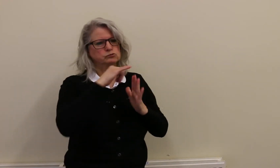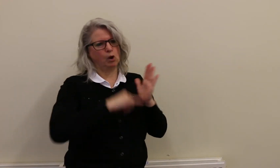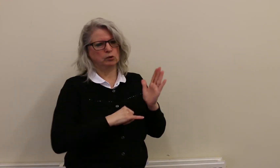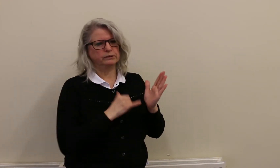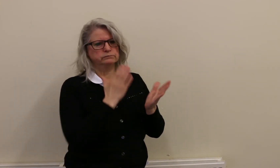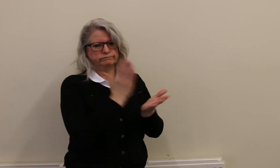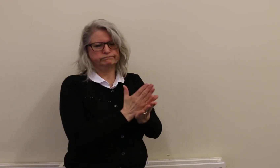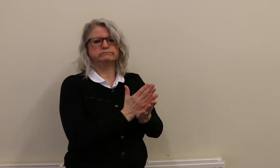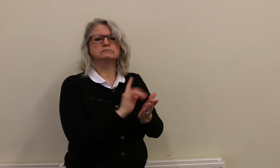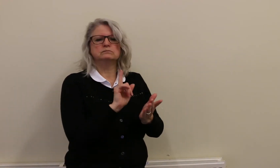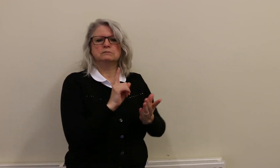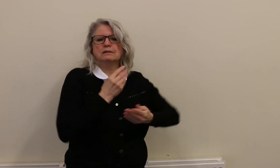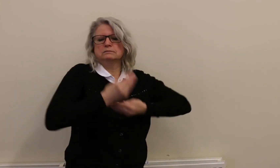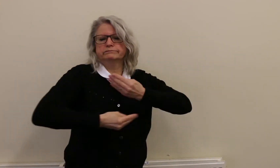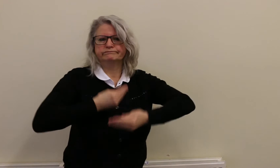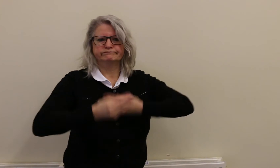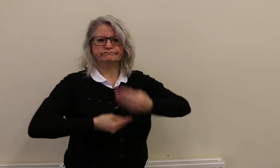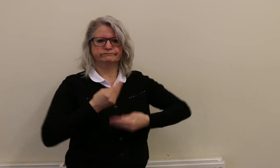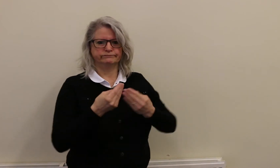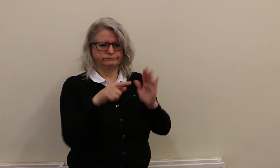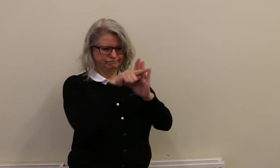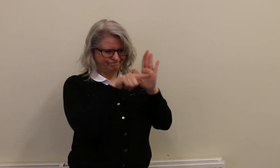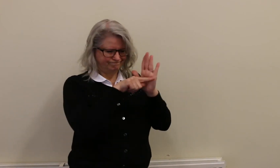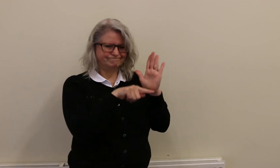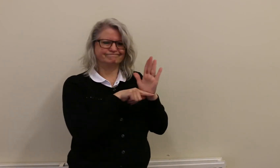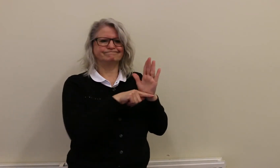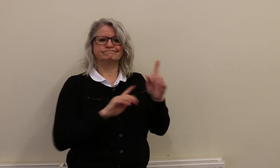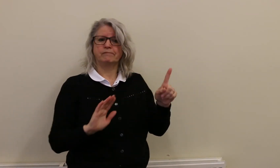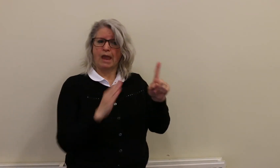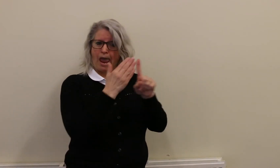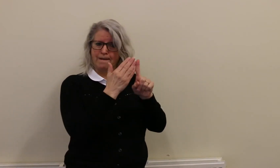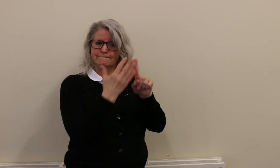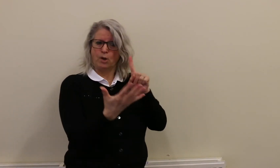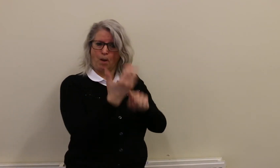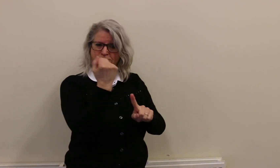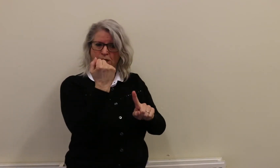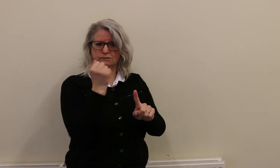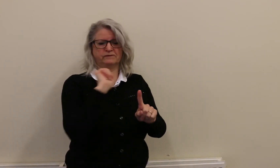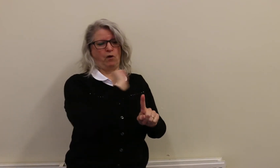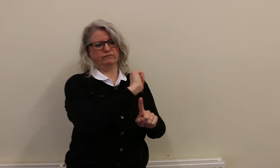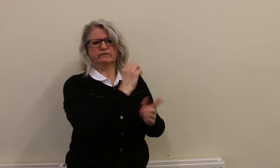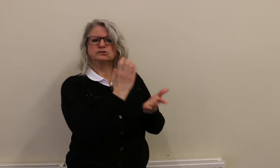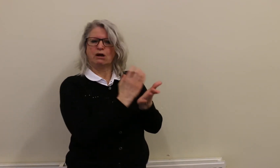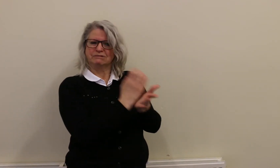It's a legal document that describes the aims and objectives of the company,